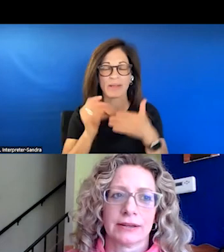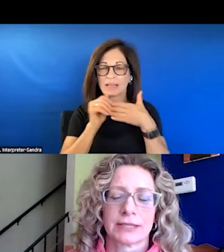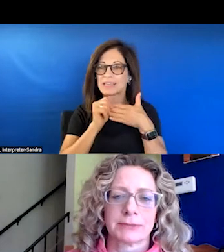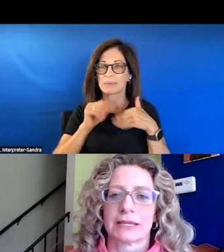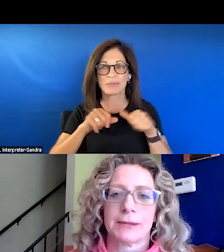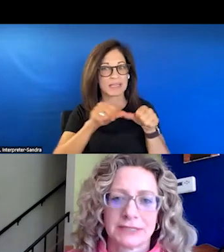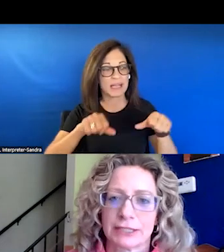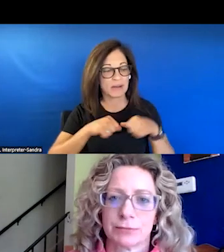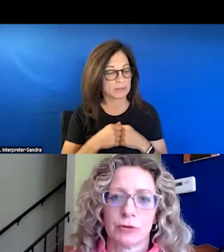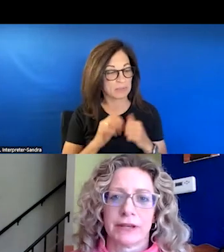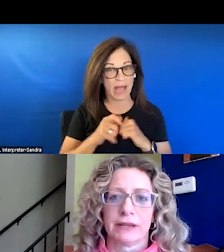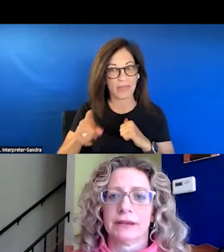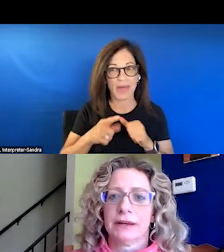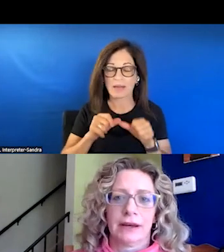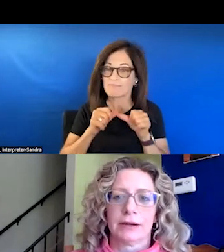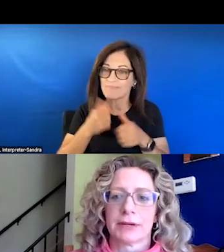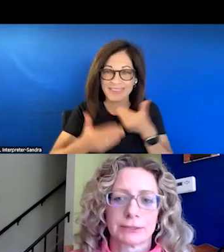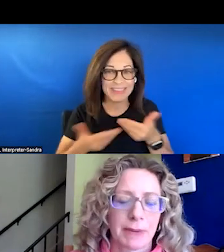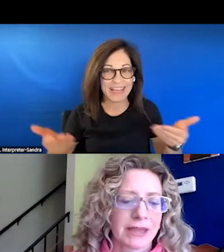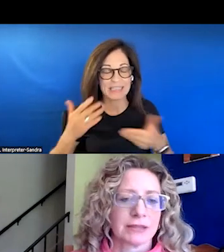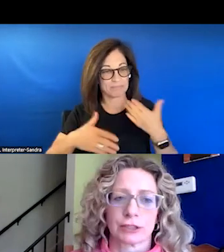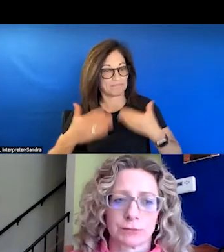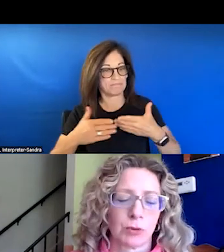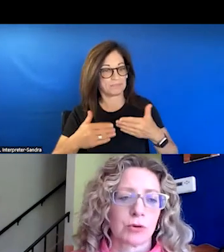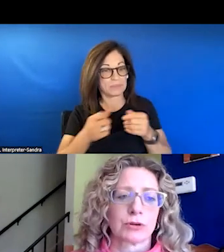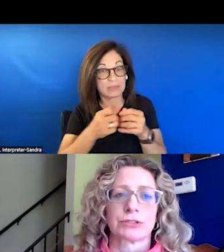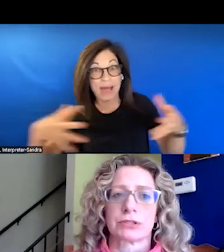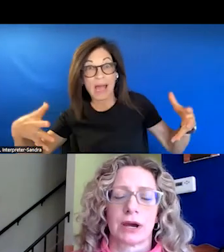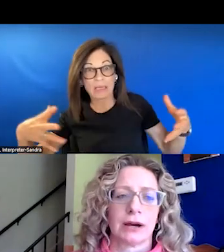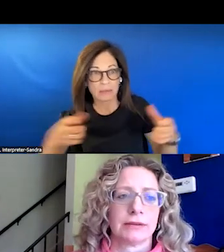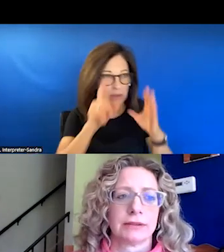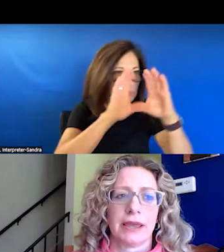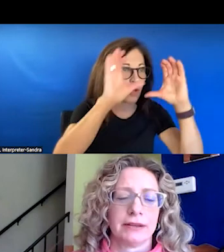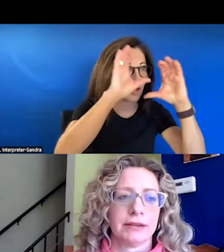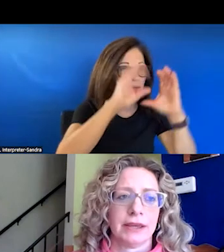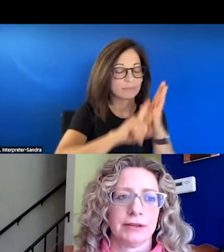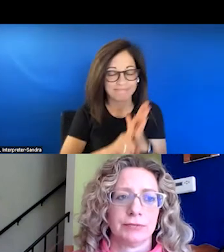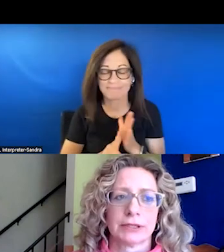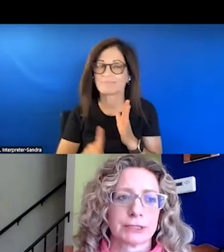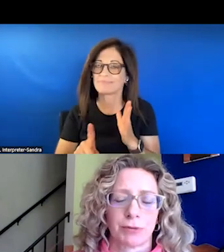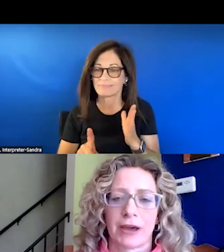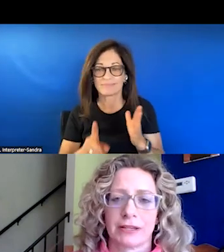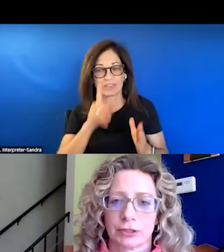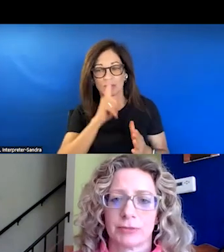SAMHSA KEEPS THINGS MOVING. (ALL OF) EXPANDS, EXPLORES, AND REALLY IS PROVIDING SO MANY